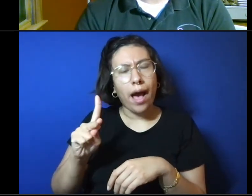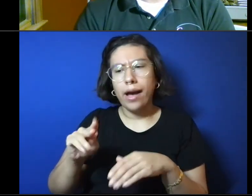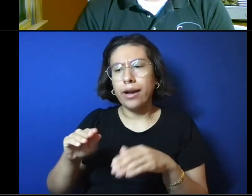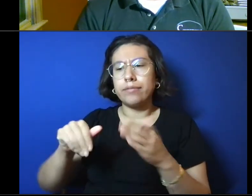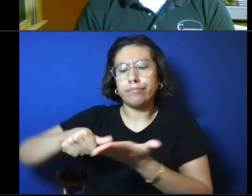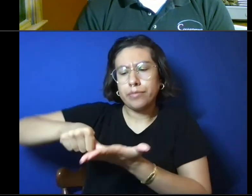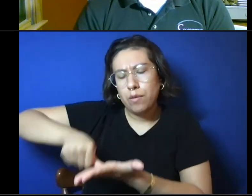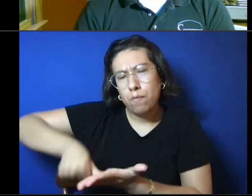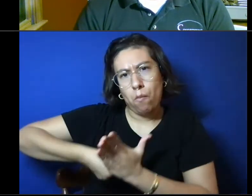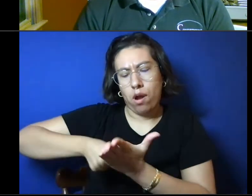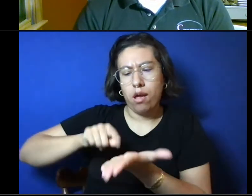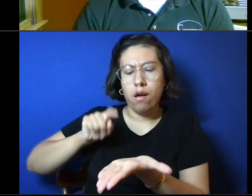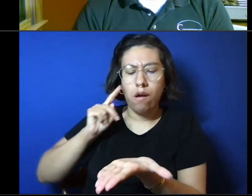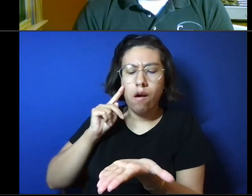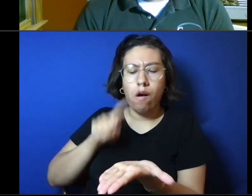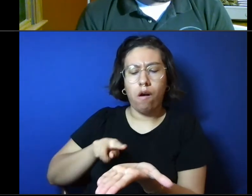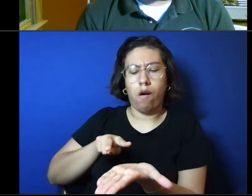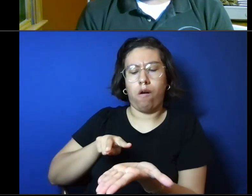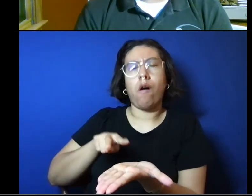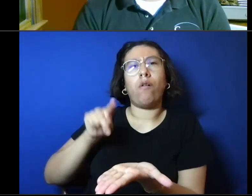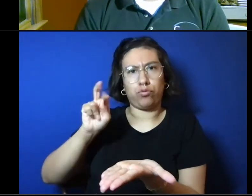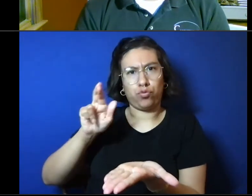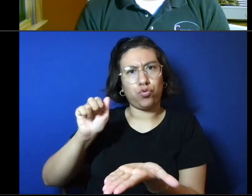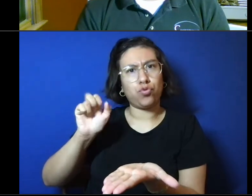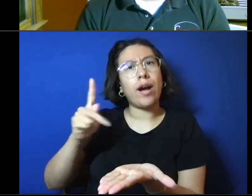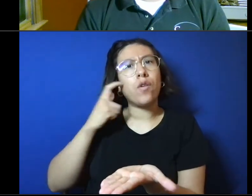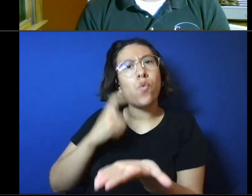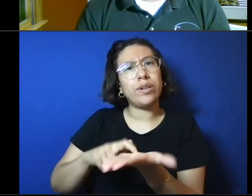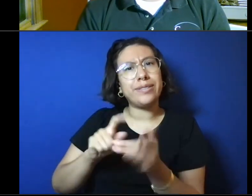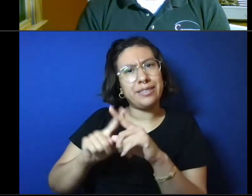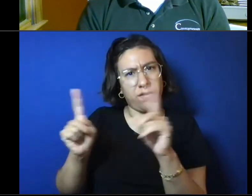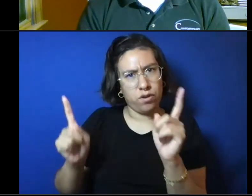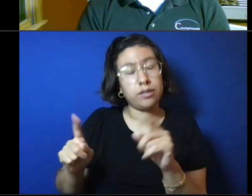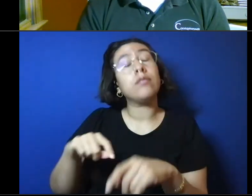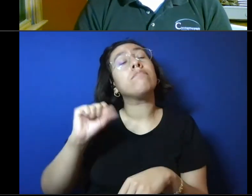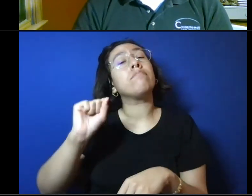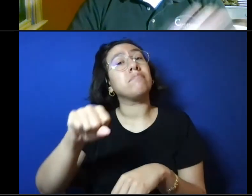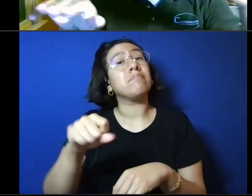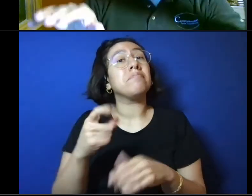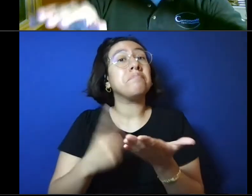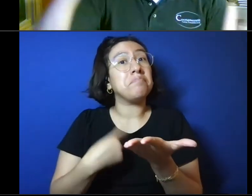just by looking at the tracks?" You can. So some turtles will walk up the beach